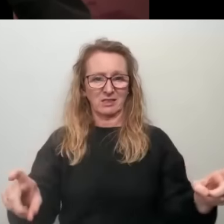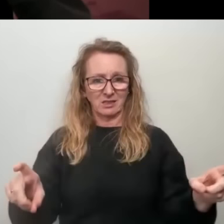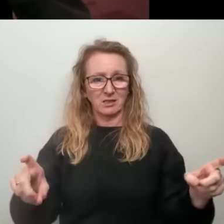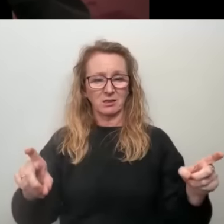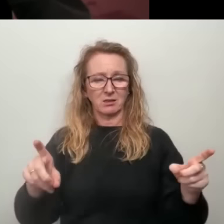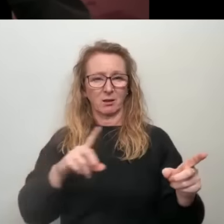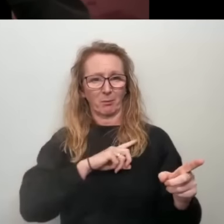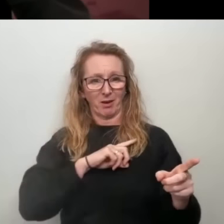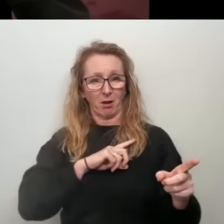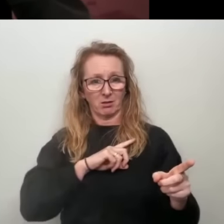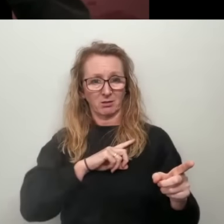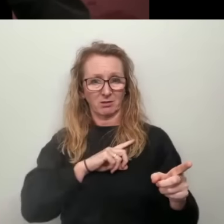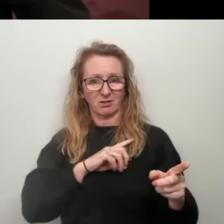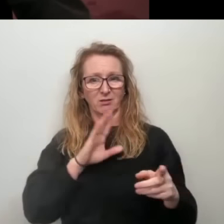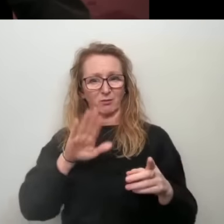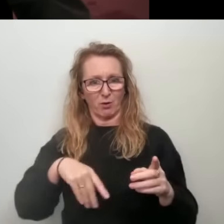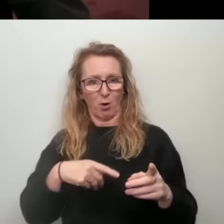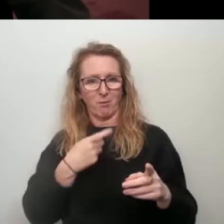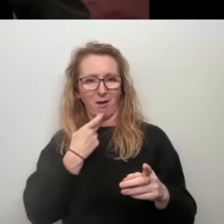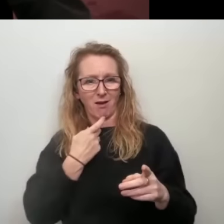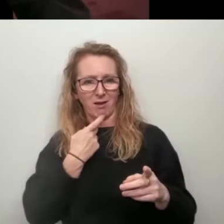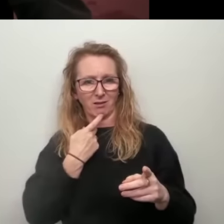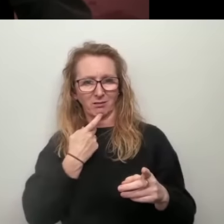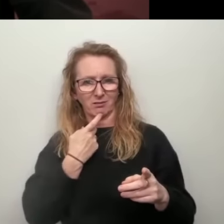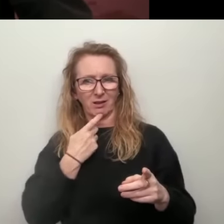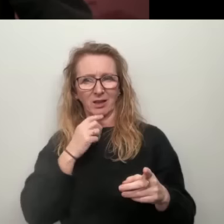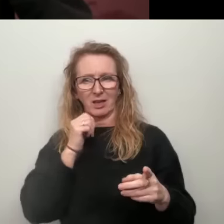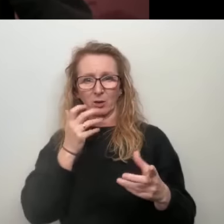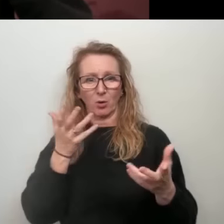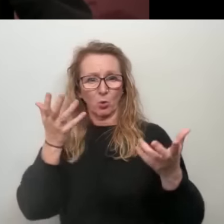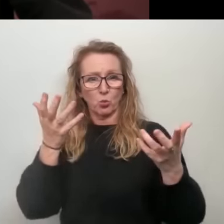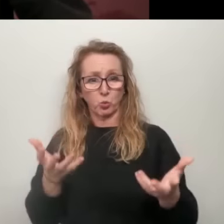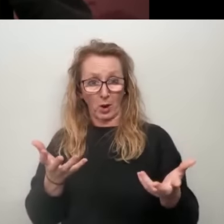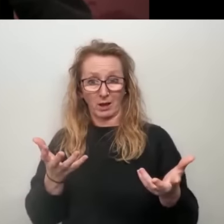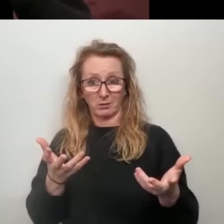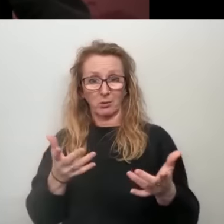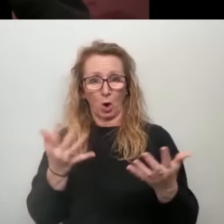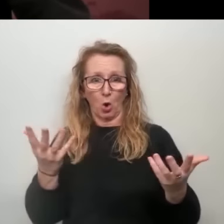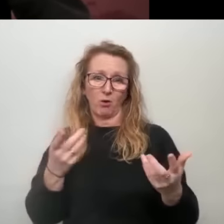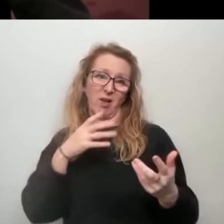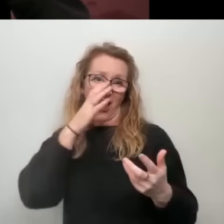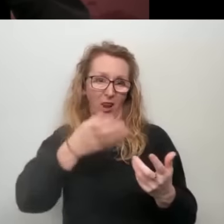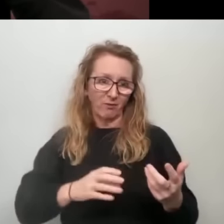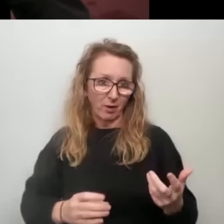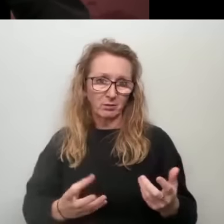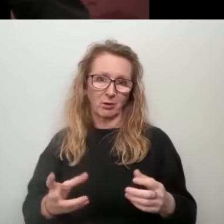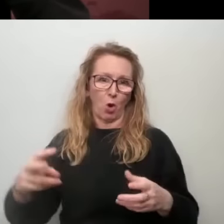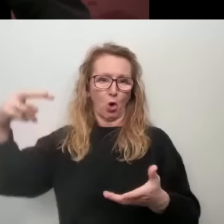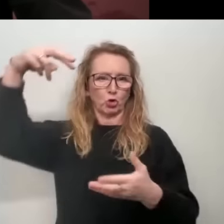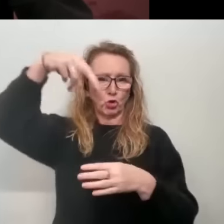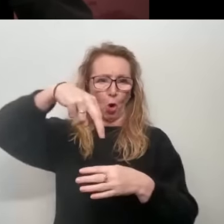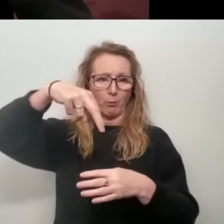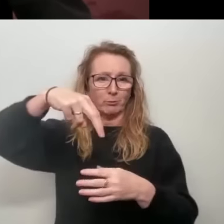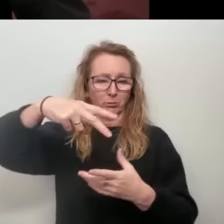of material it is can take a great deal of weight on top of it, like the elephant, you know, we saw that, of course it was open to traffic, you know,